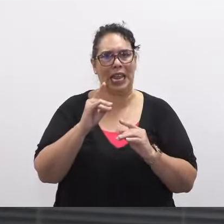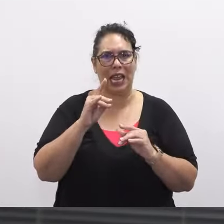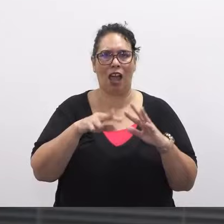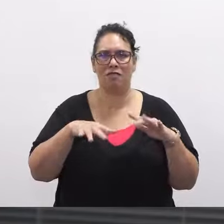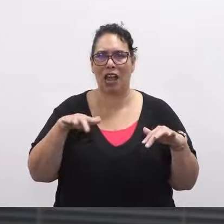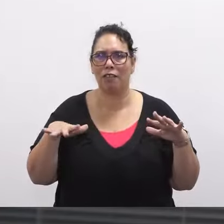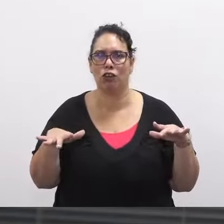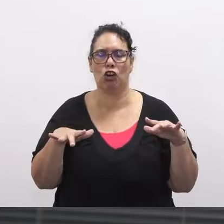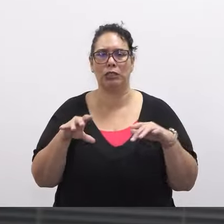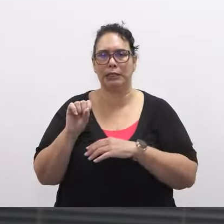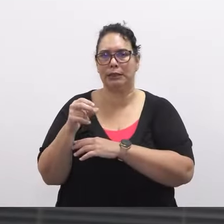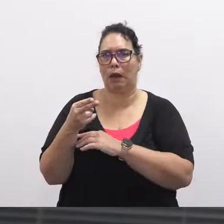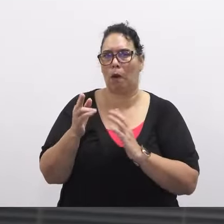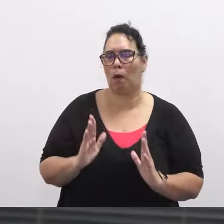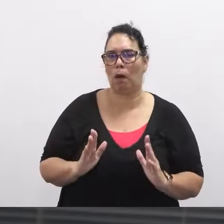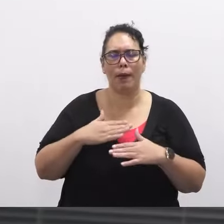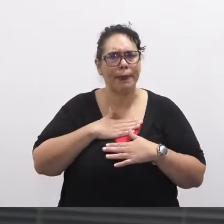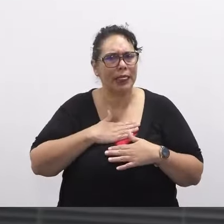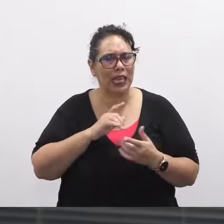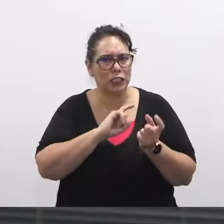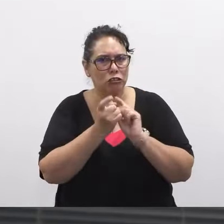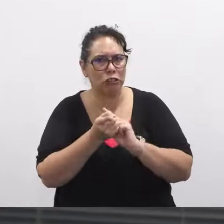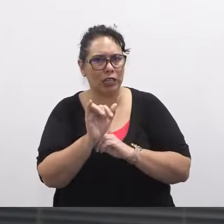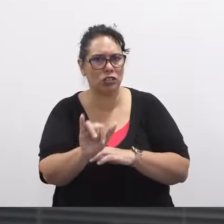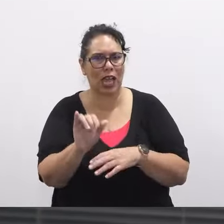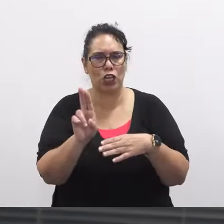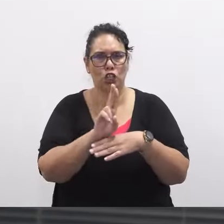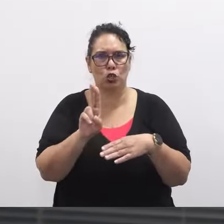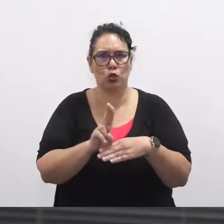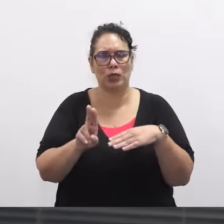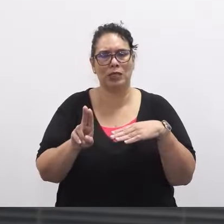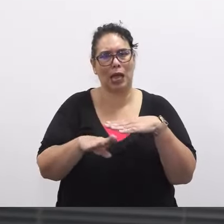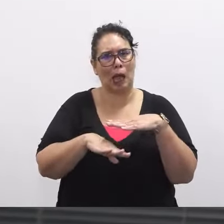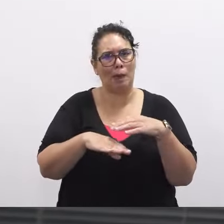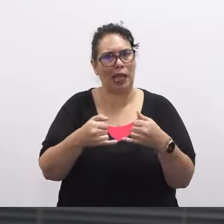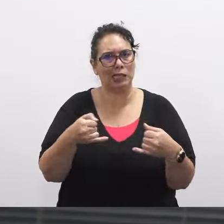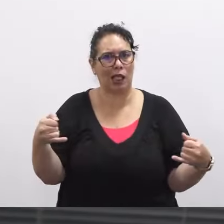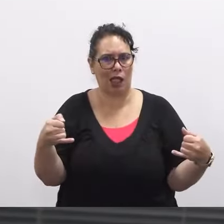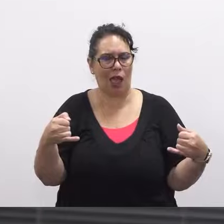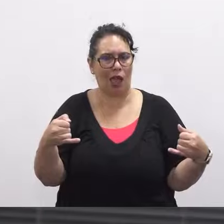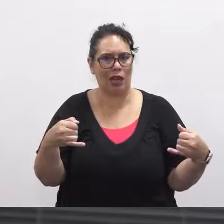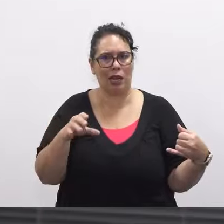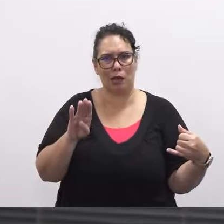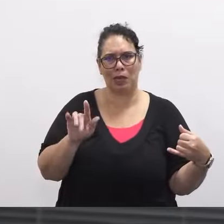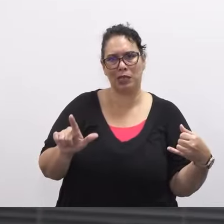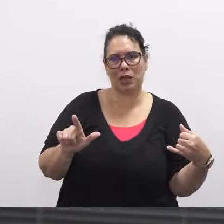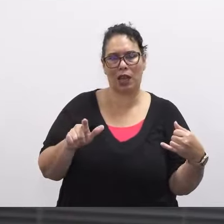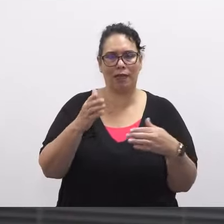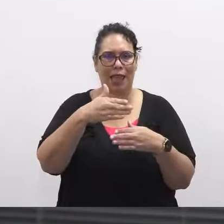And please change that and use a baseline of, would the outcome be respectful to all?